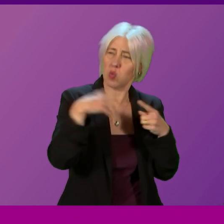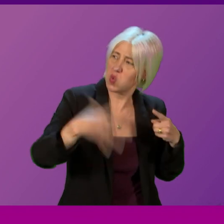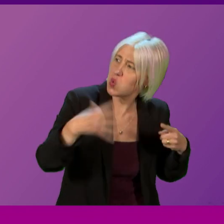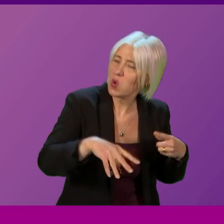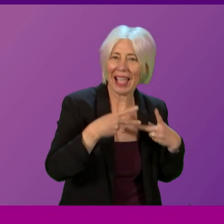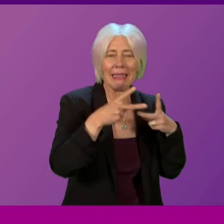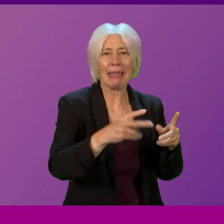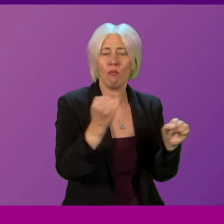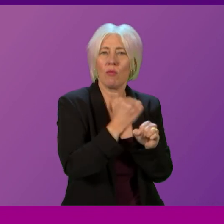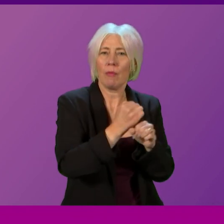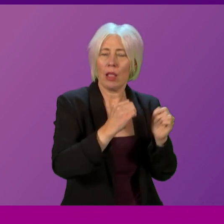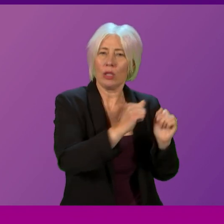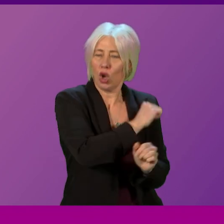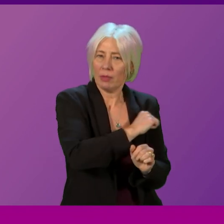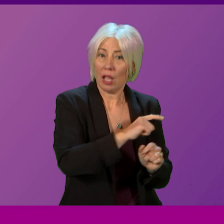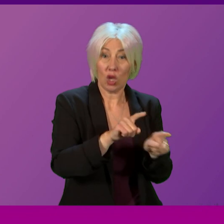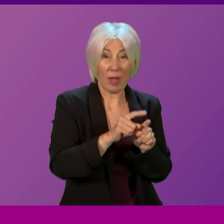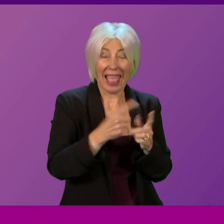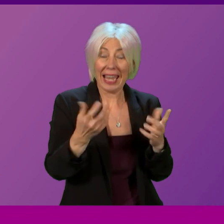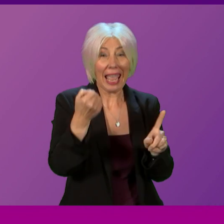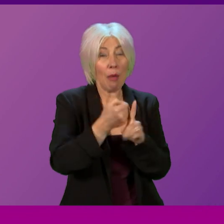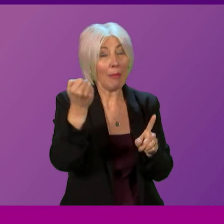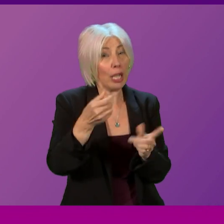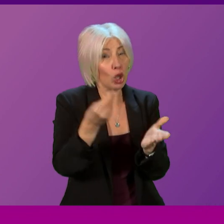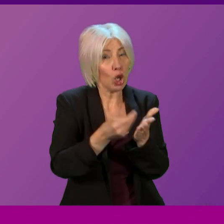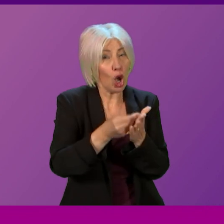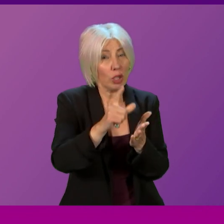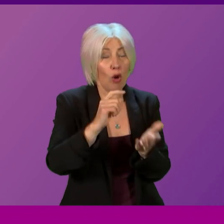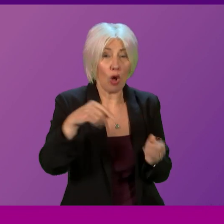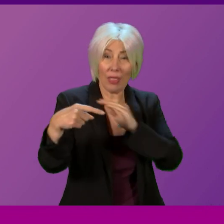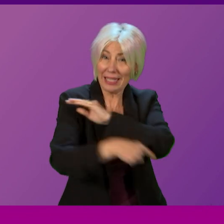impacts of the current cost crisis on those debts?